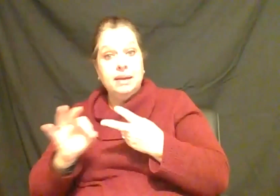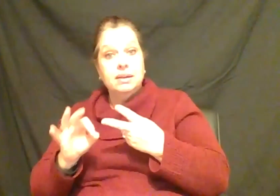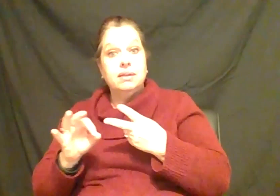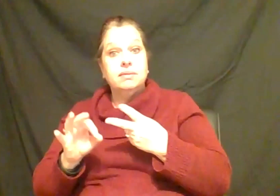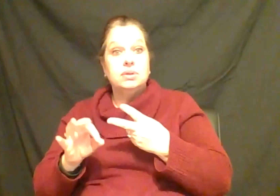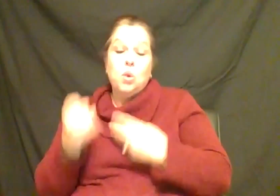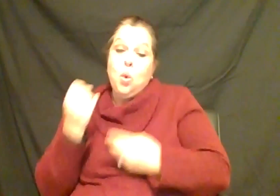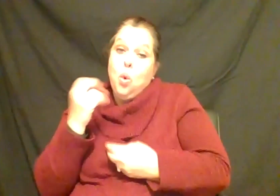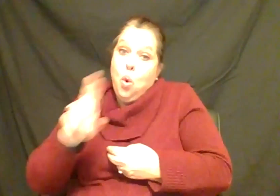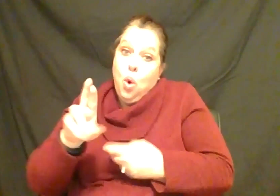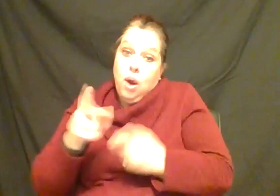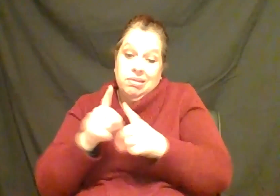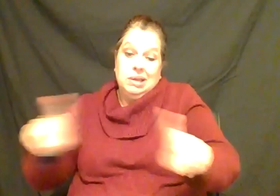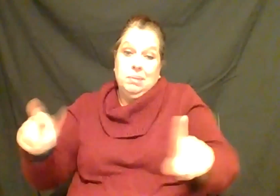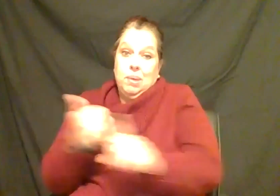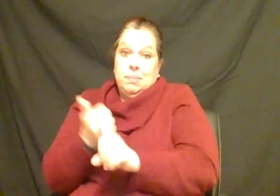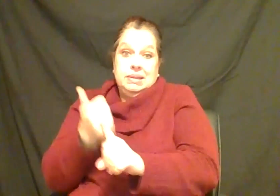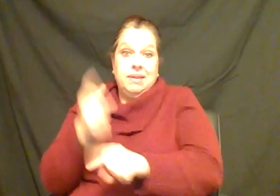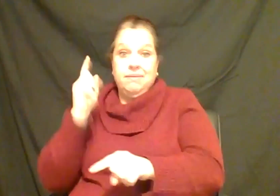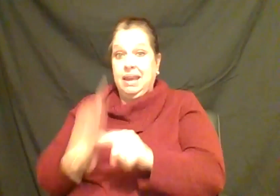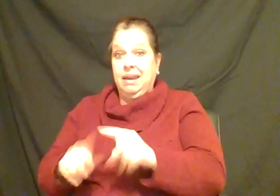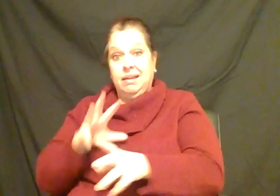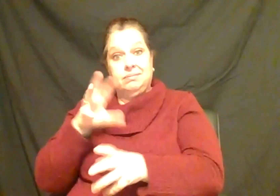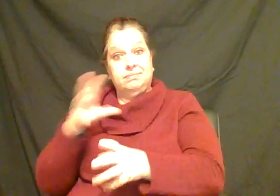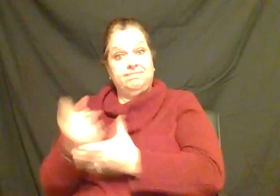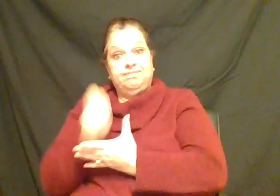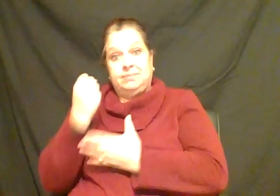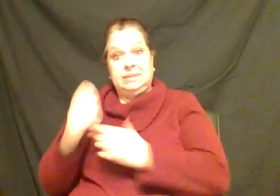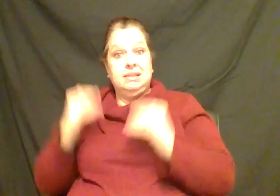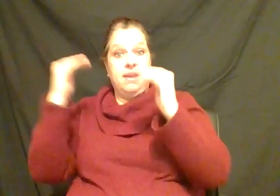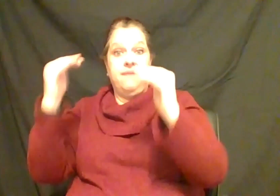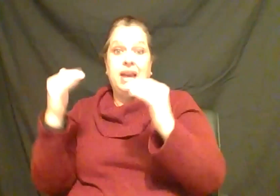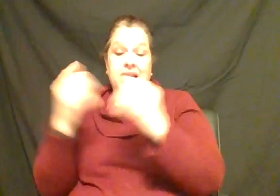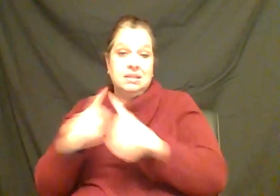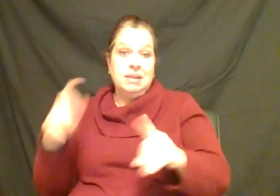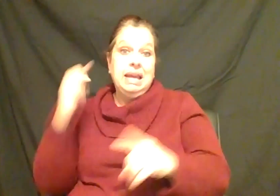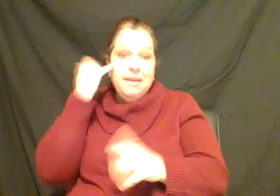all together in order to participate in the tech center atc or environmental studies flexible